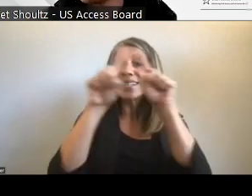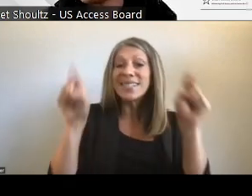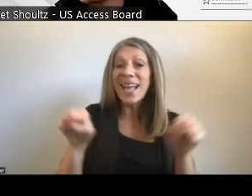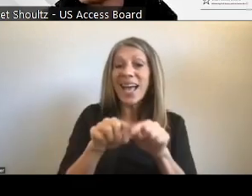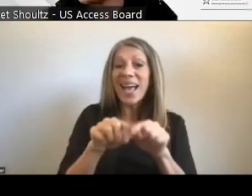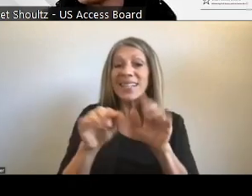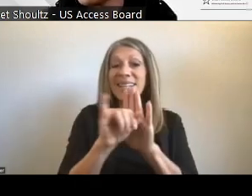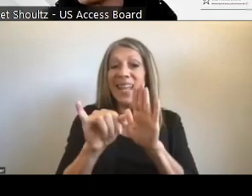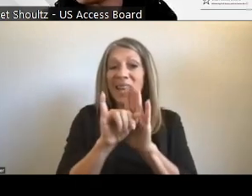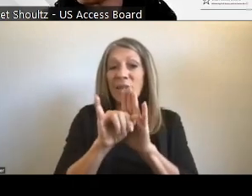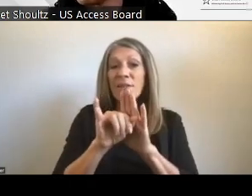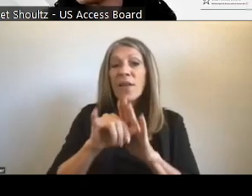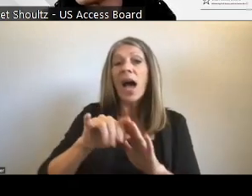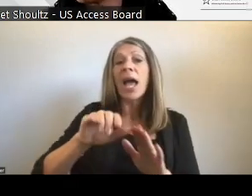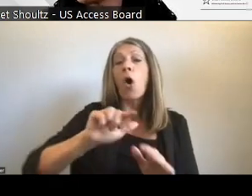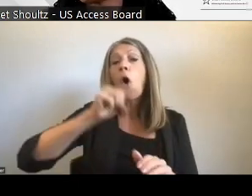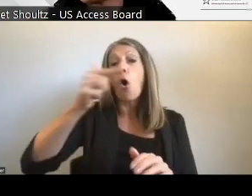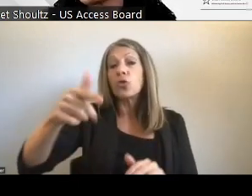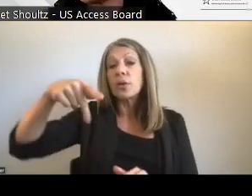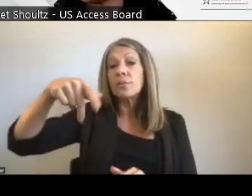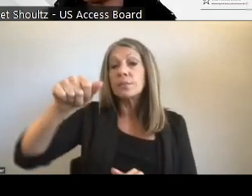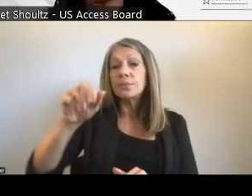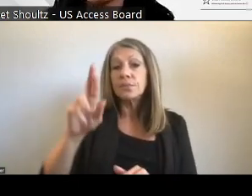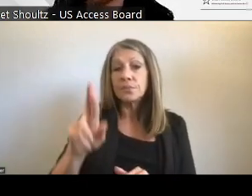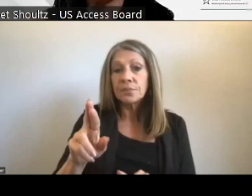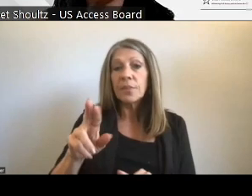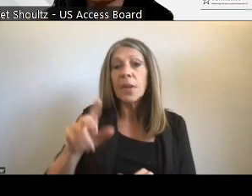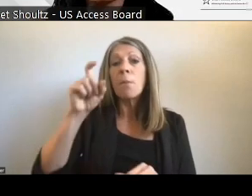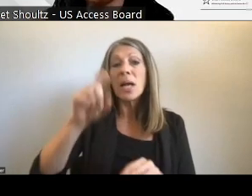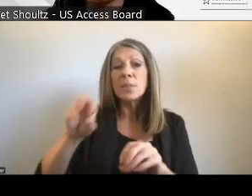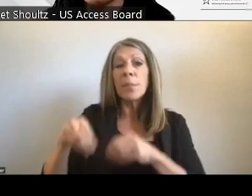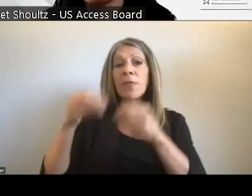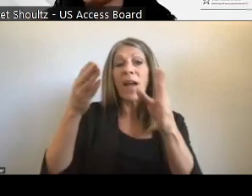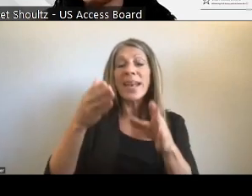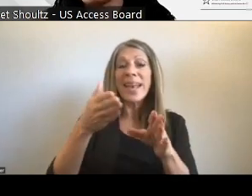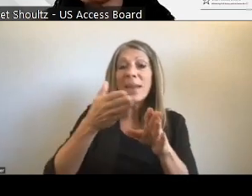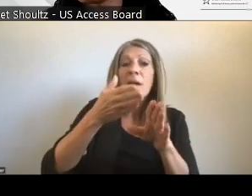alternate pedestrian access routes must be provided in advance of decision making points.